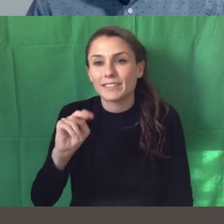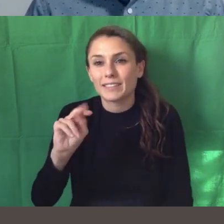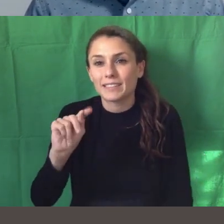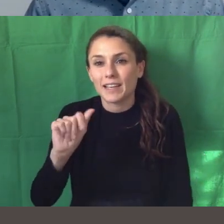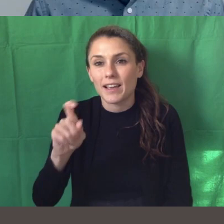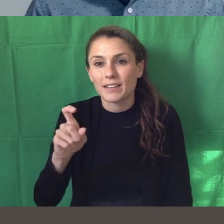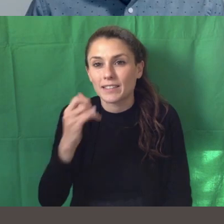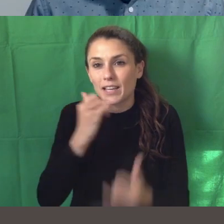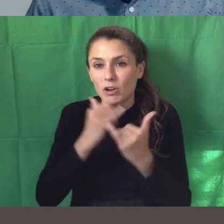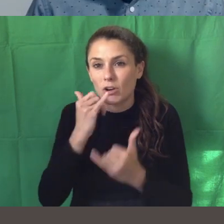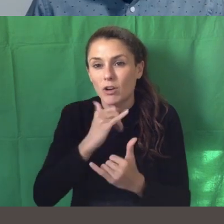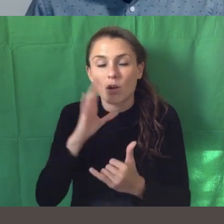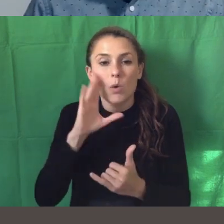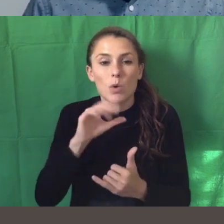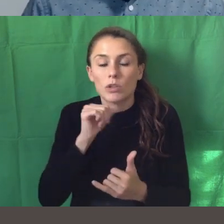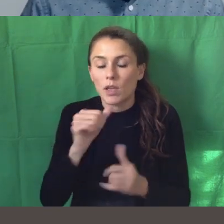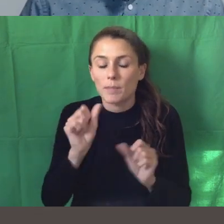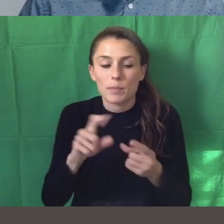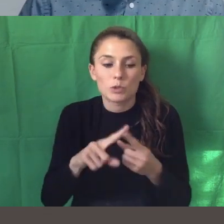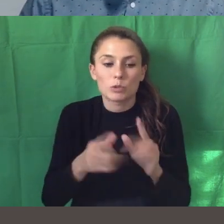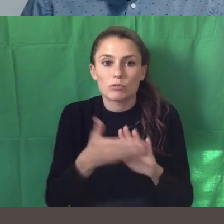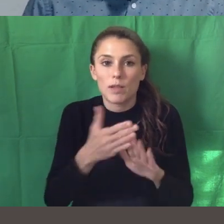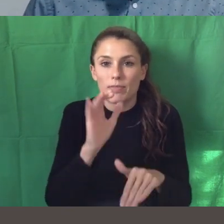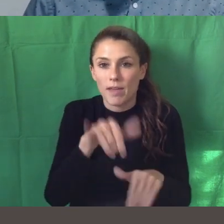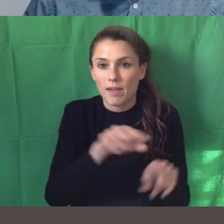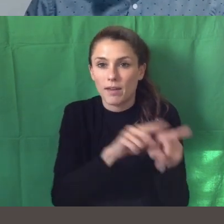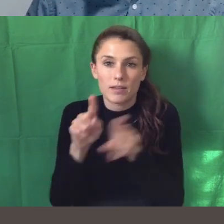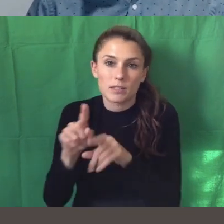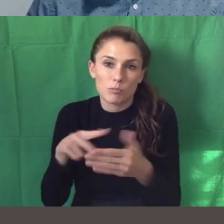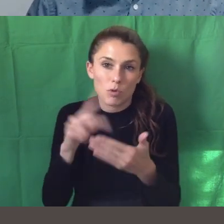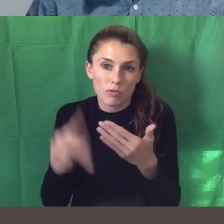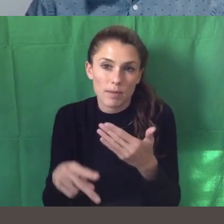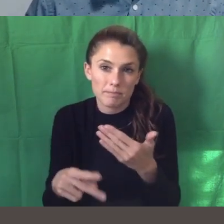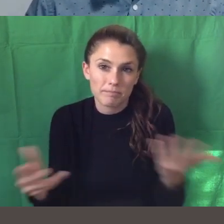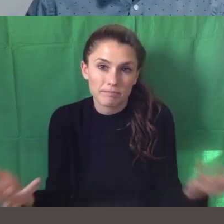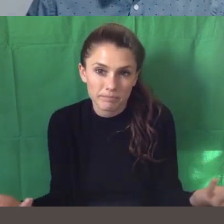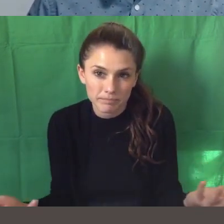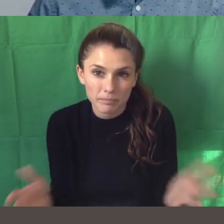And you won't even be able to run this text as a program.